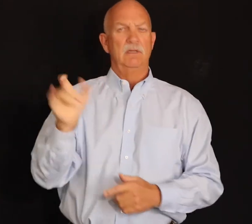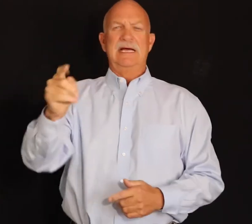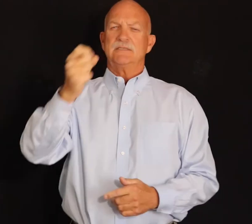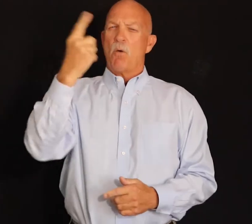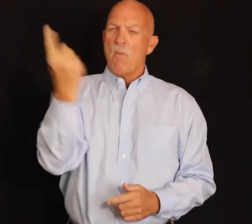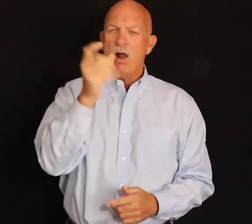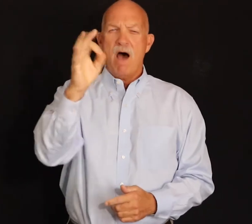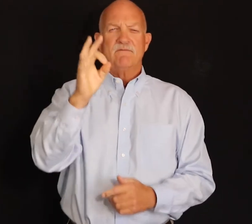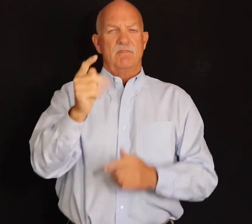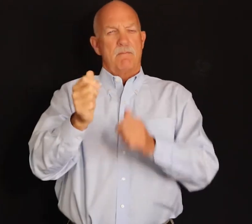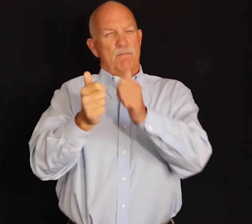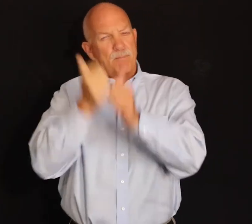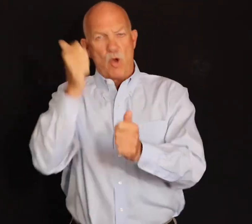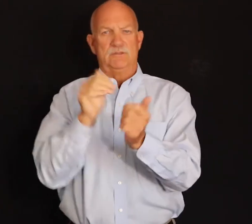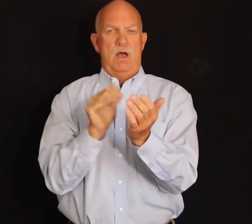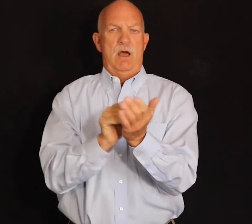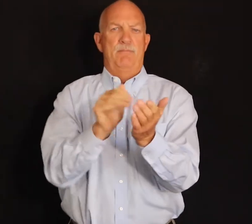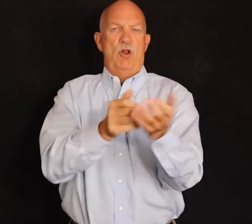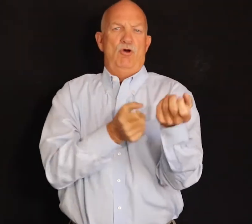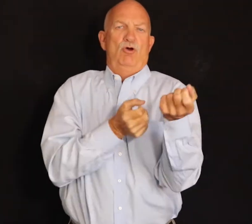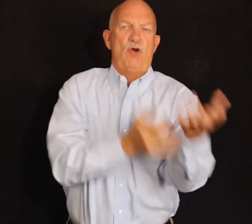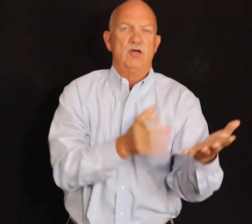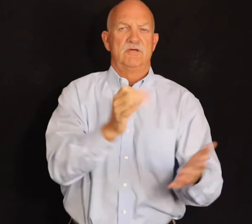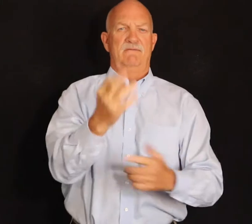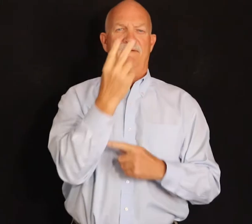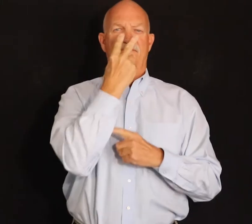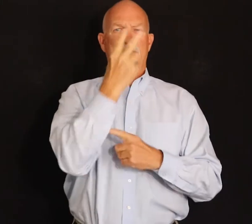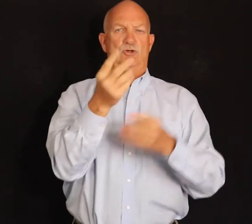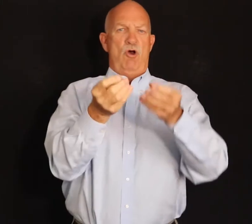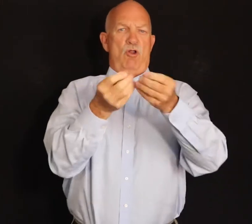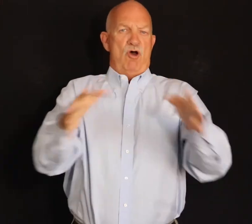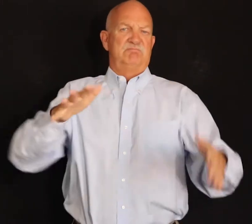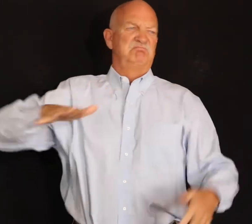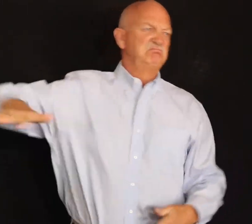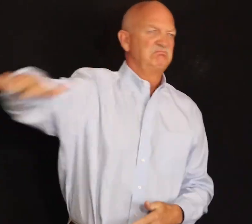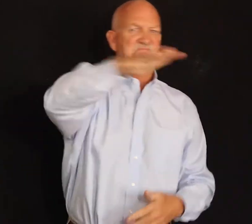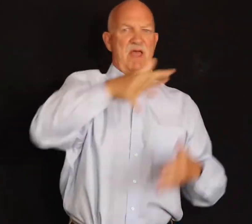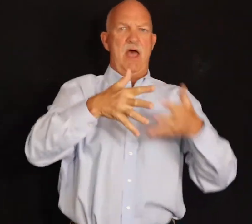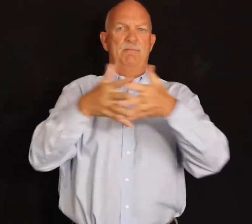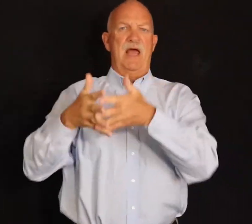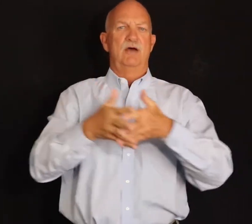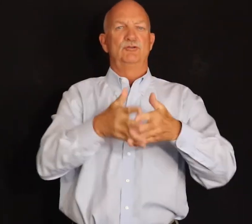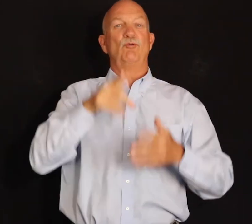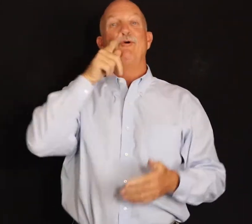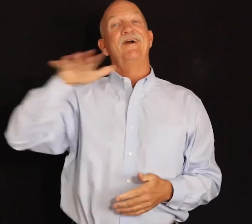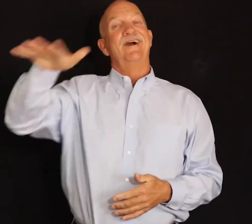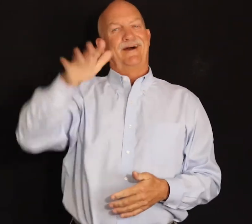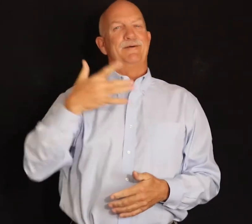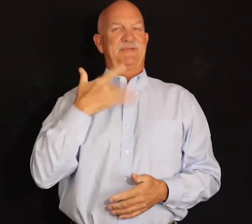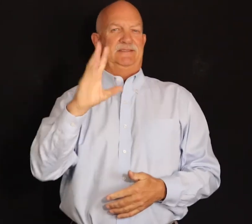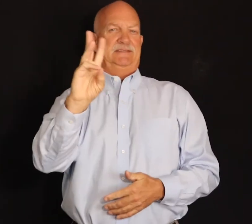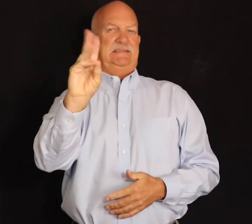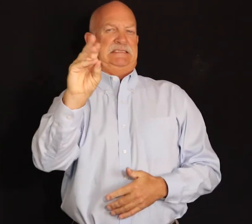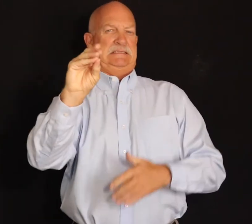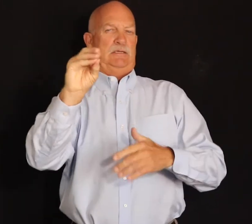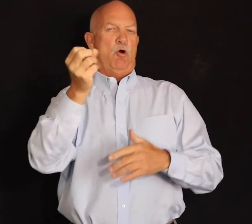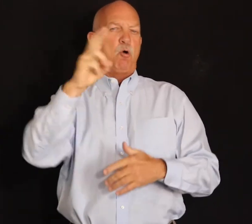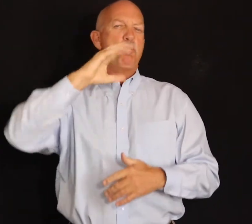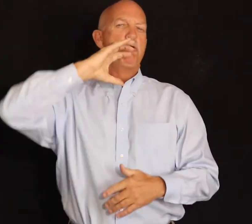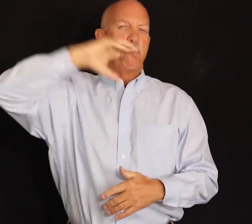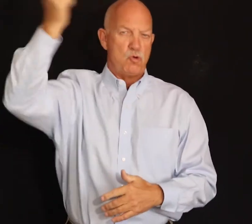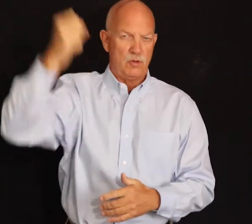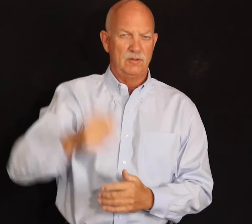It is one of the most common causes of vision loss among Americans who are sixty years or older.